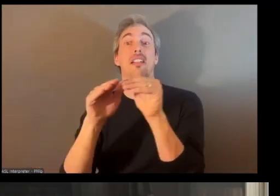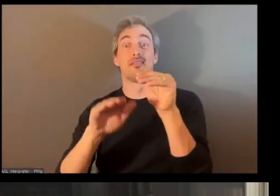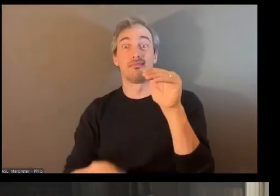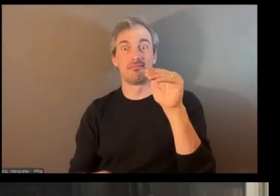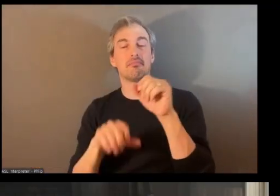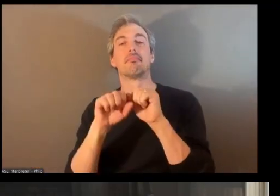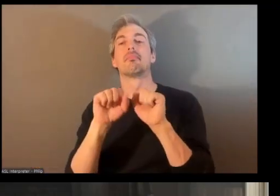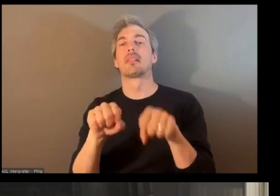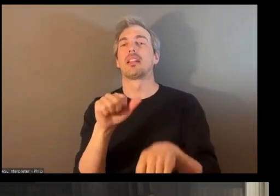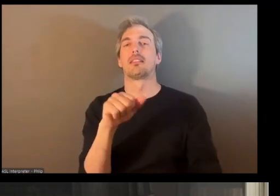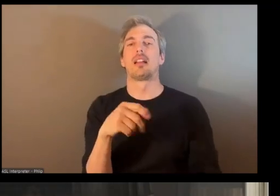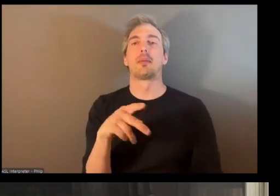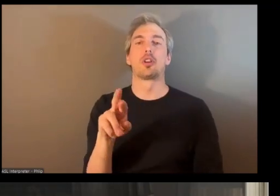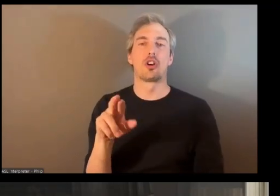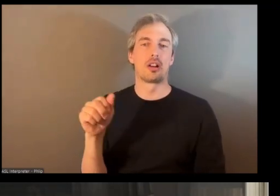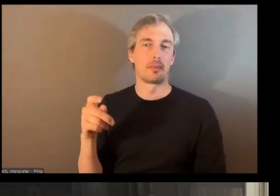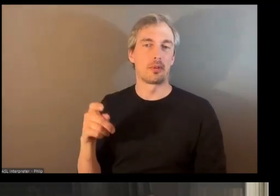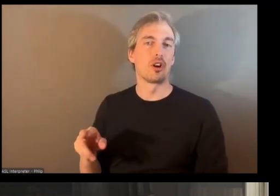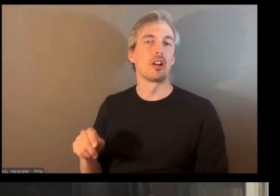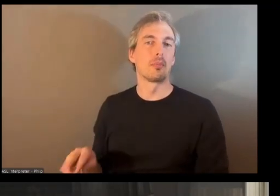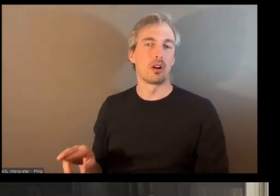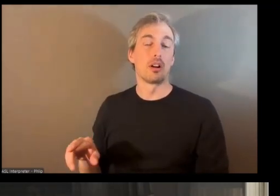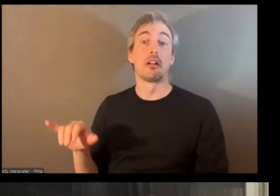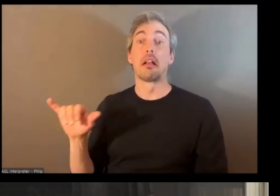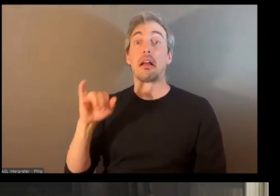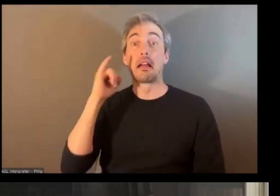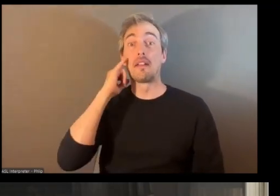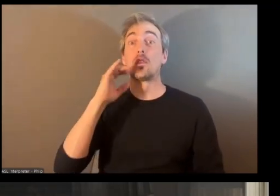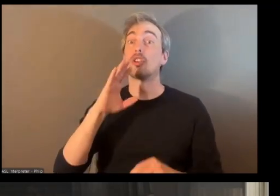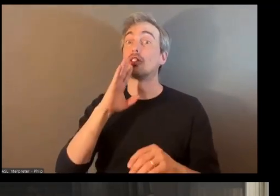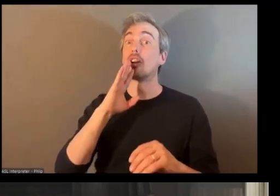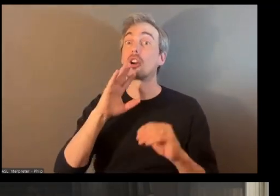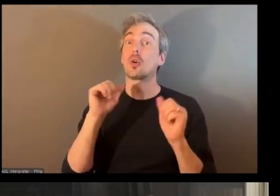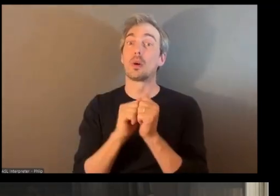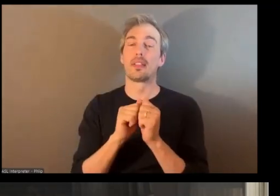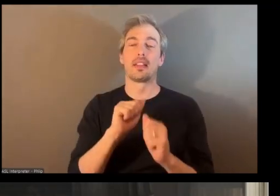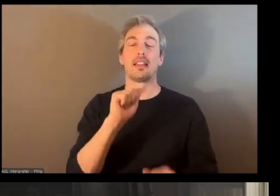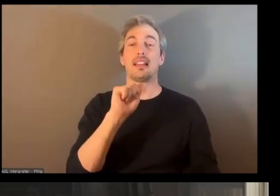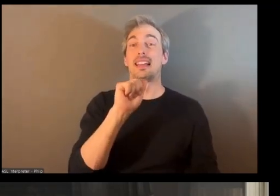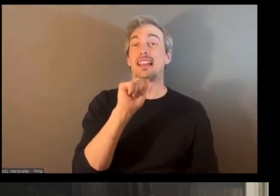You want to start with accessibility [a11y] , and then you can continue using it.